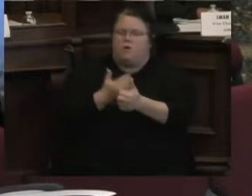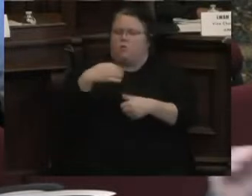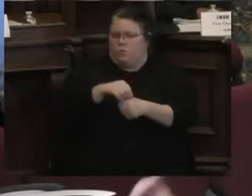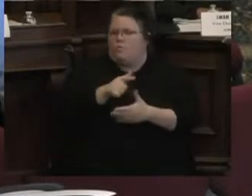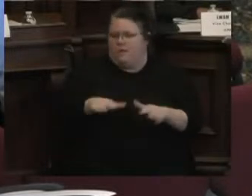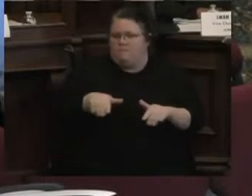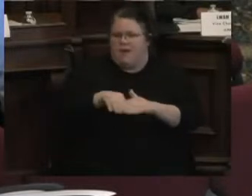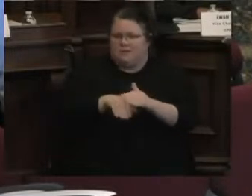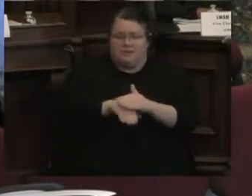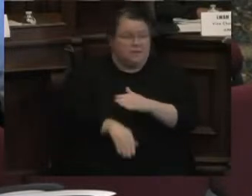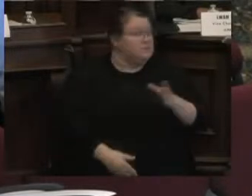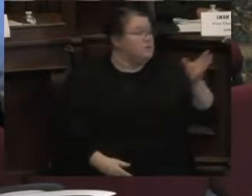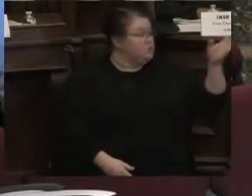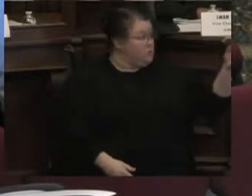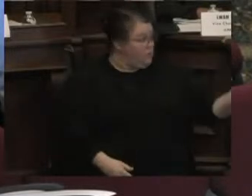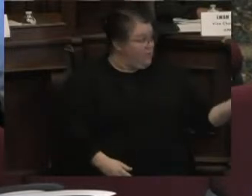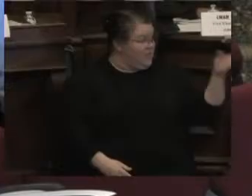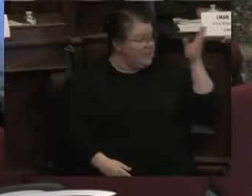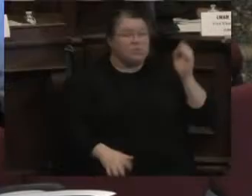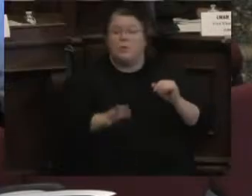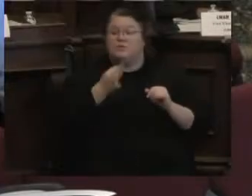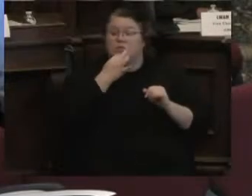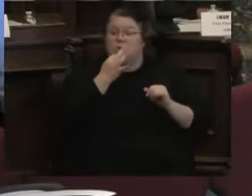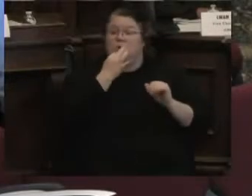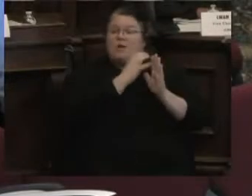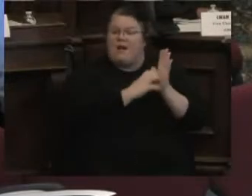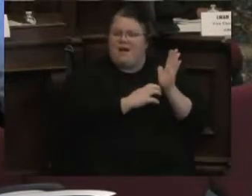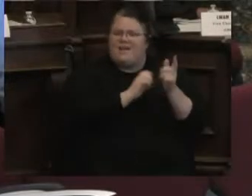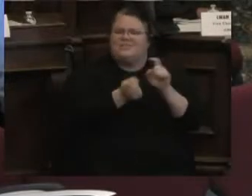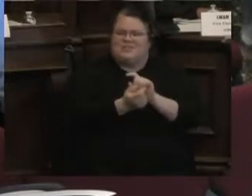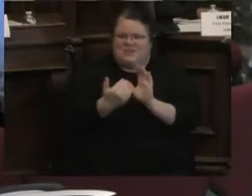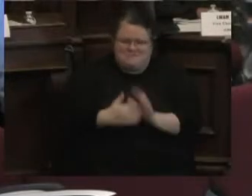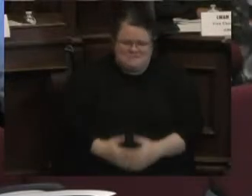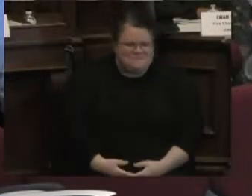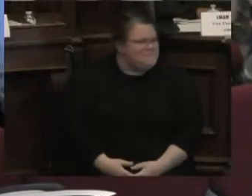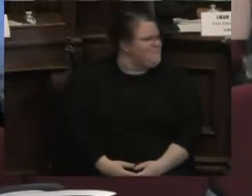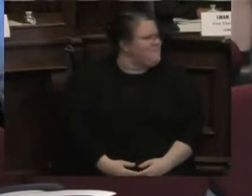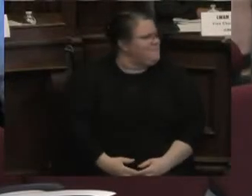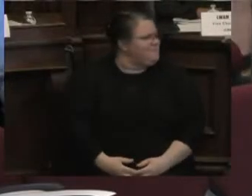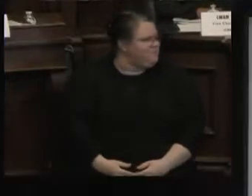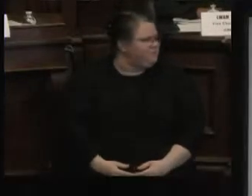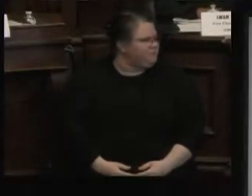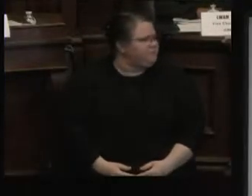do an update on language access is part of that update that's